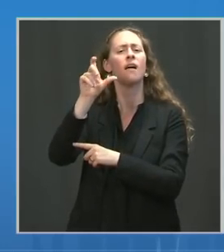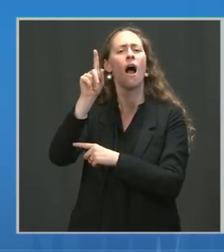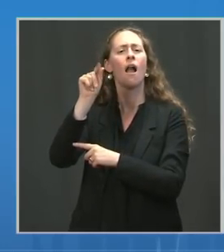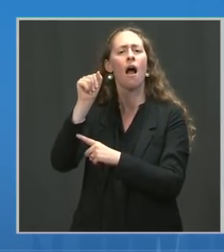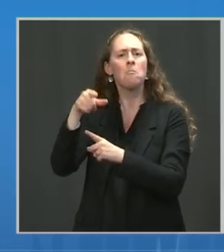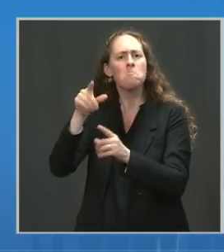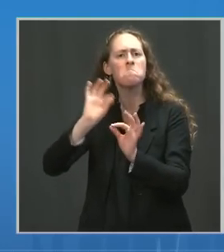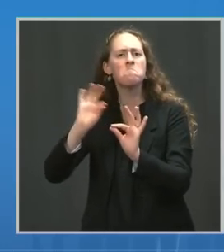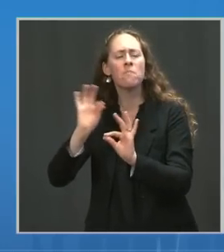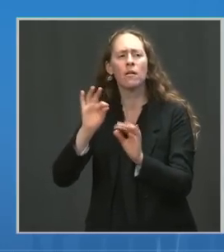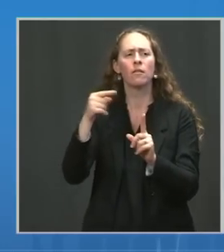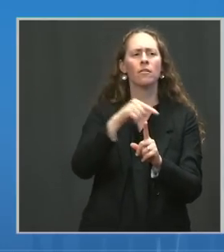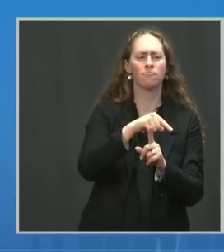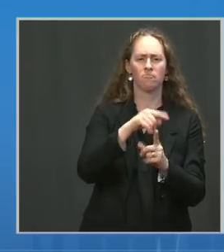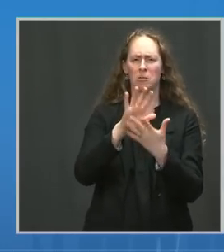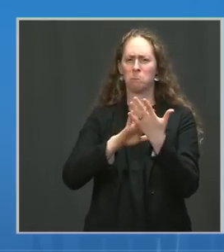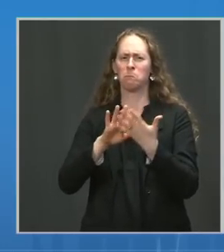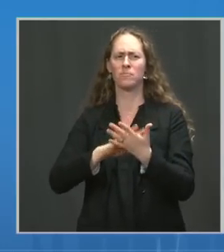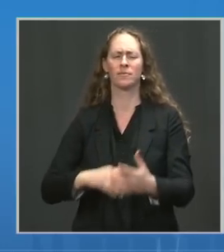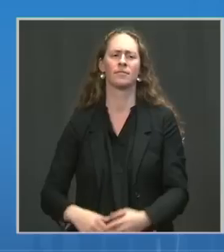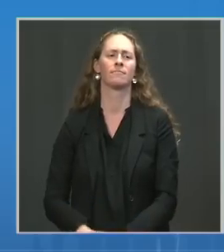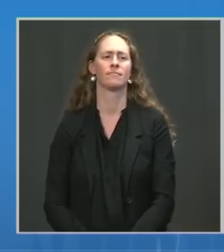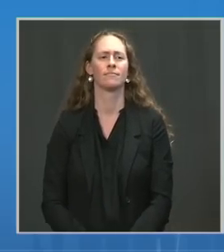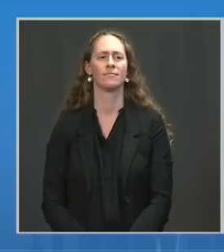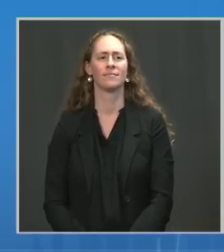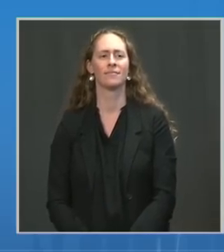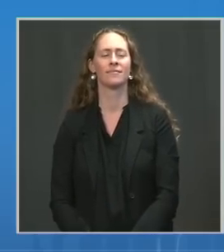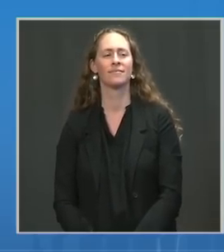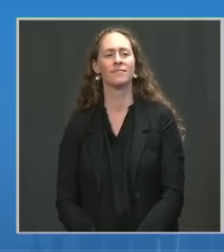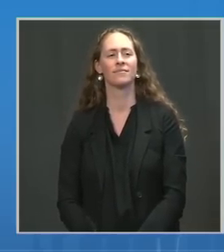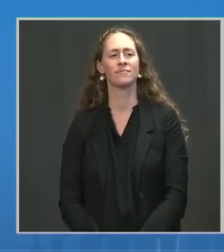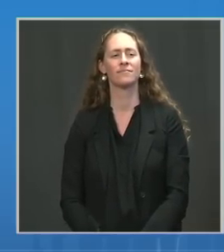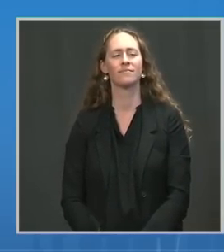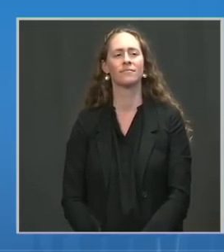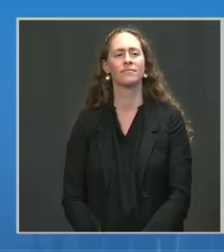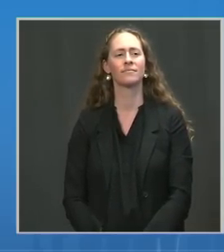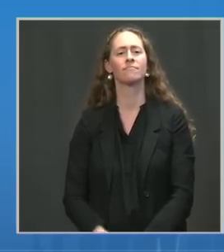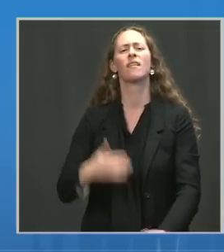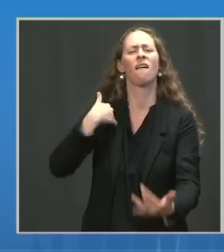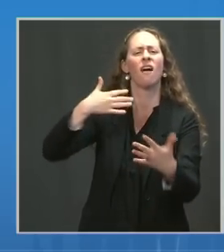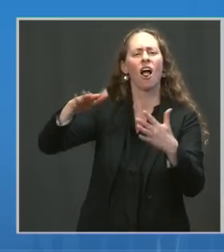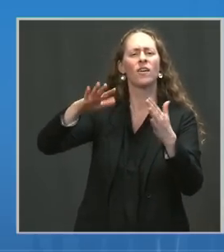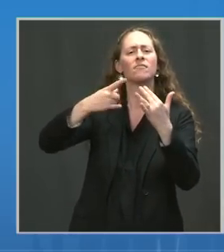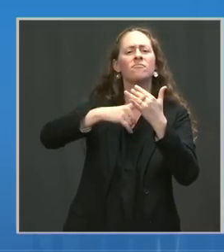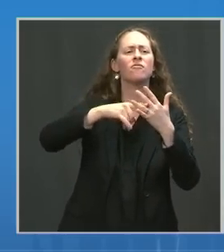that are examining exactly that. So we have several cohorts -- tens of thousands of people across the country --